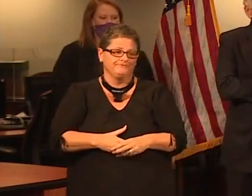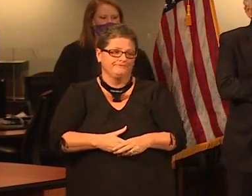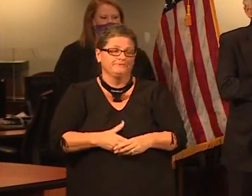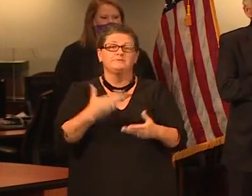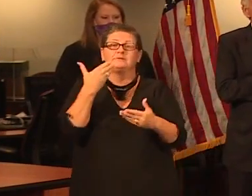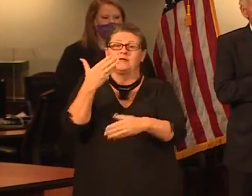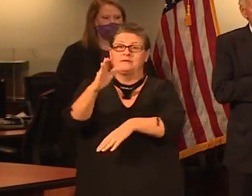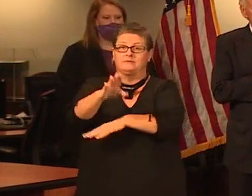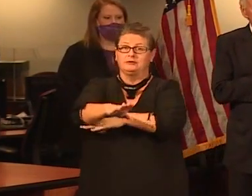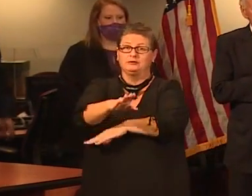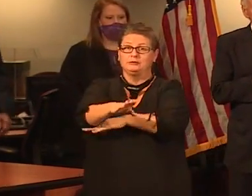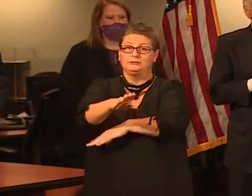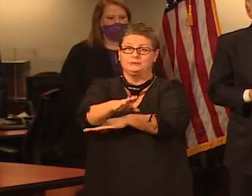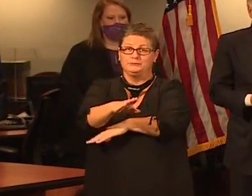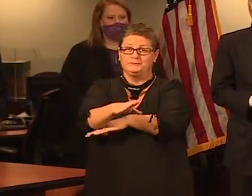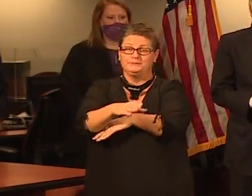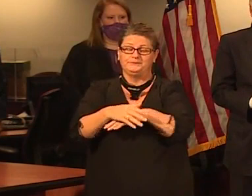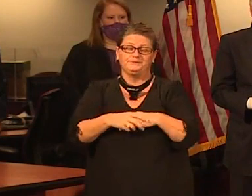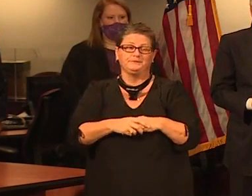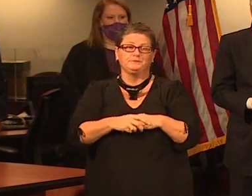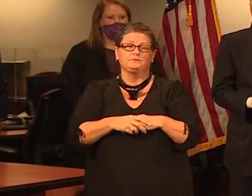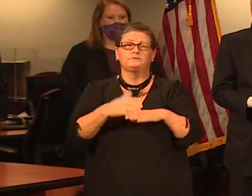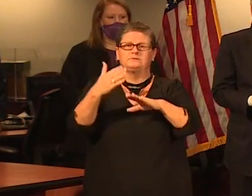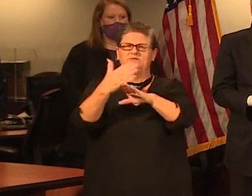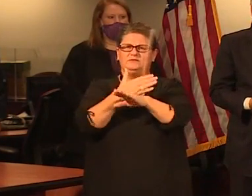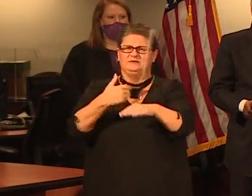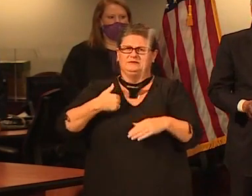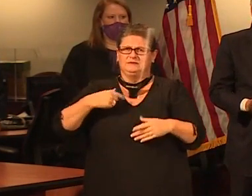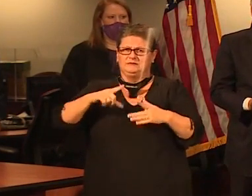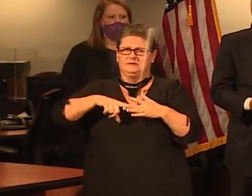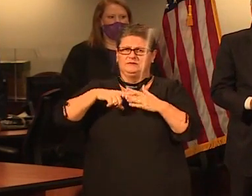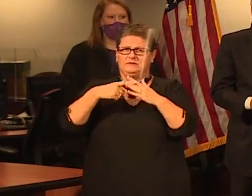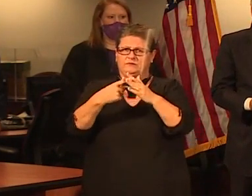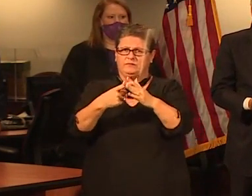GOOD AFTERNOON.